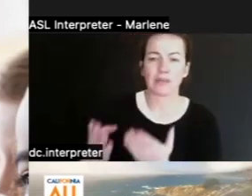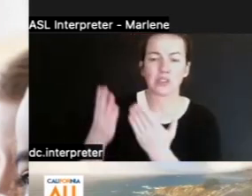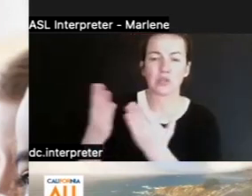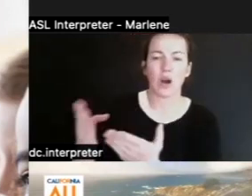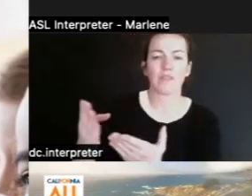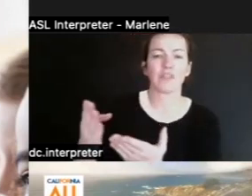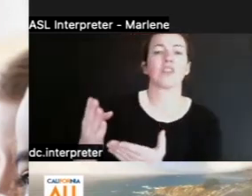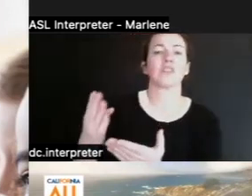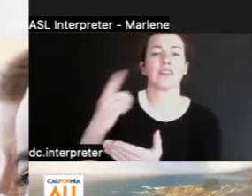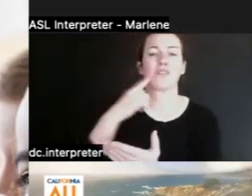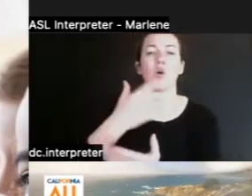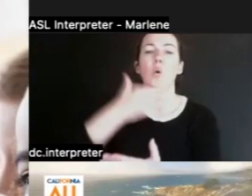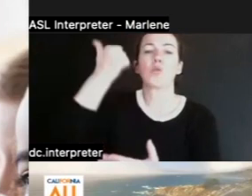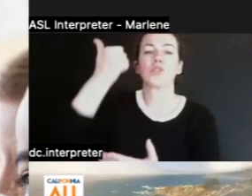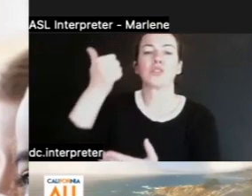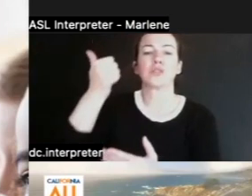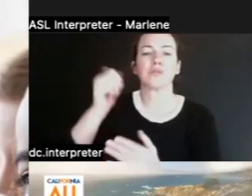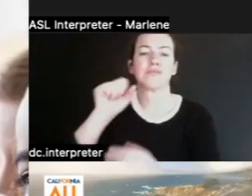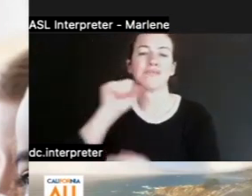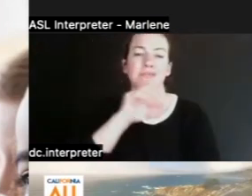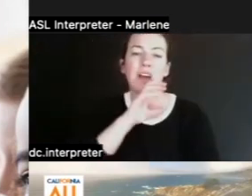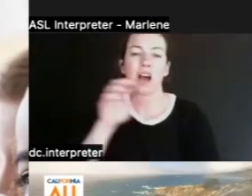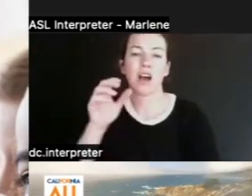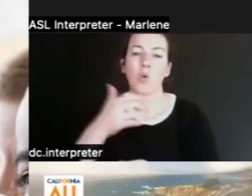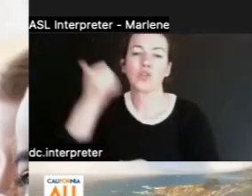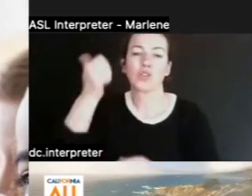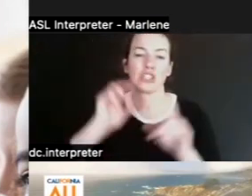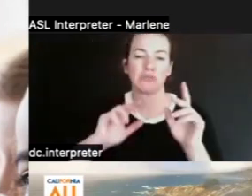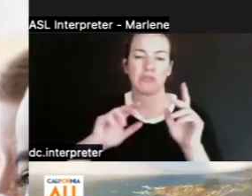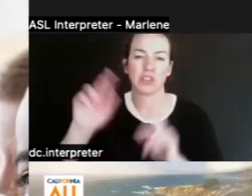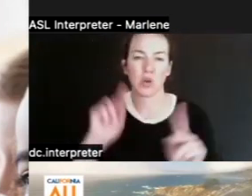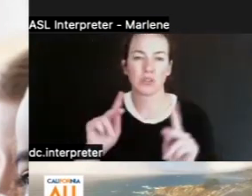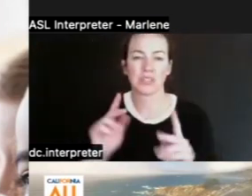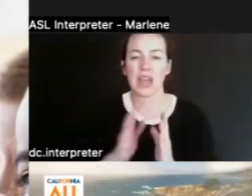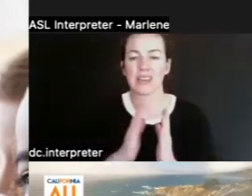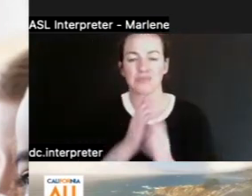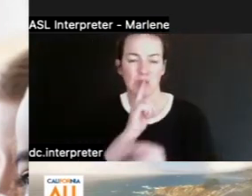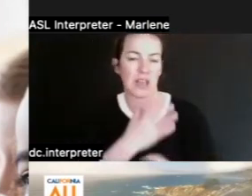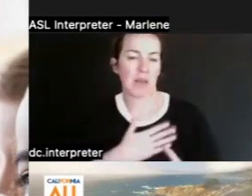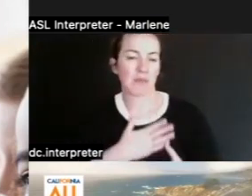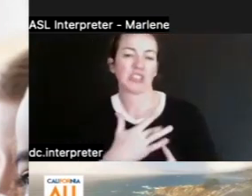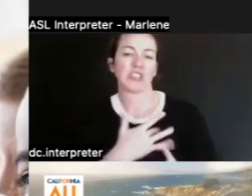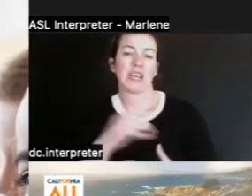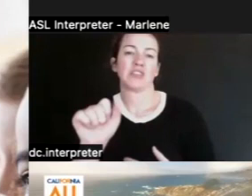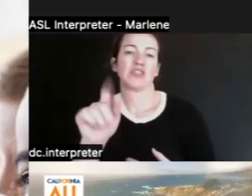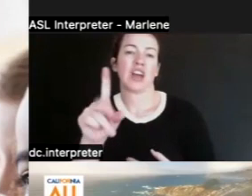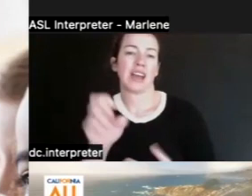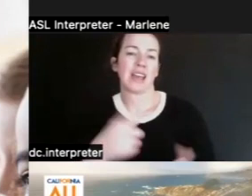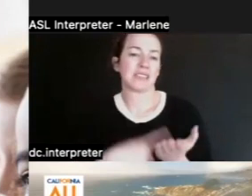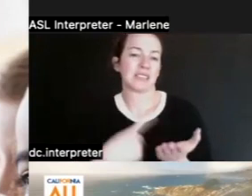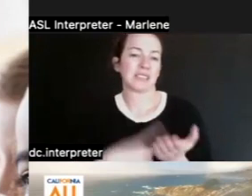that all the doubts are facing. I appreciate you know Sade touched on it earlier in in in her talk,